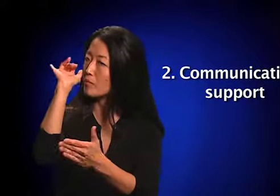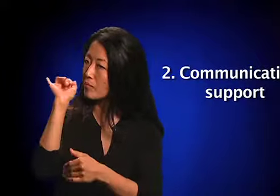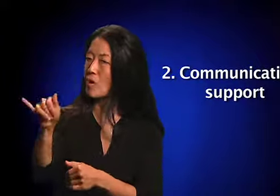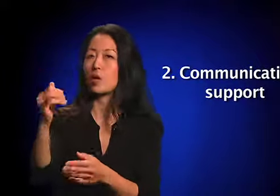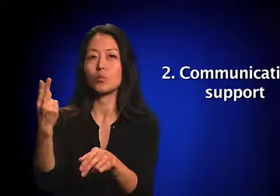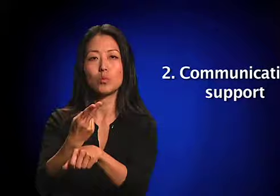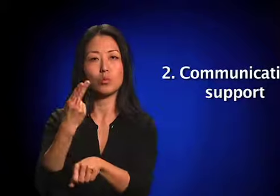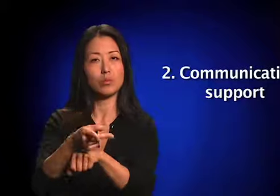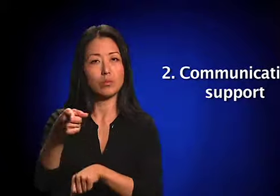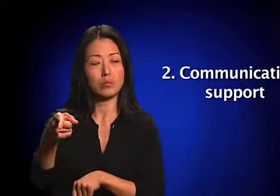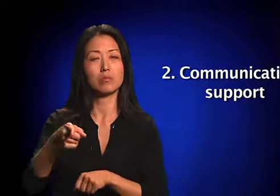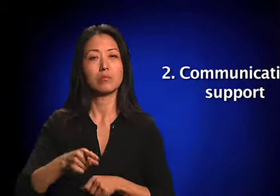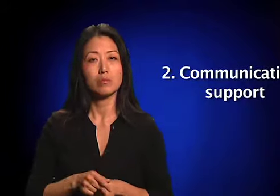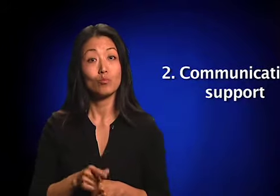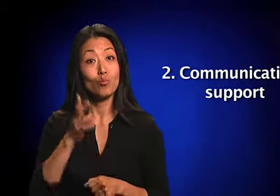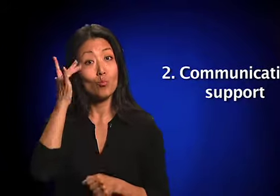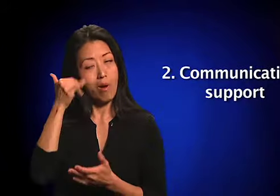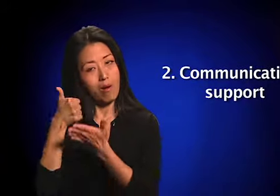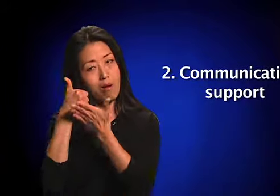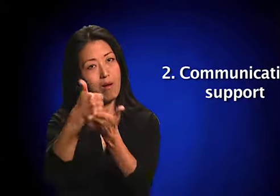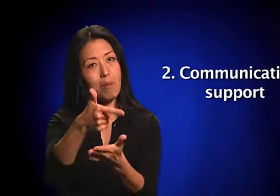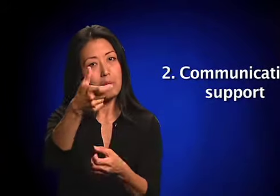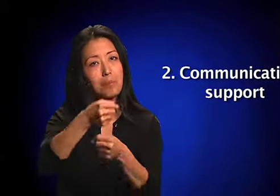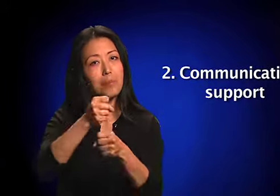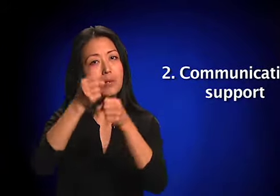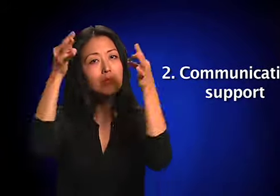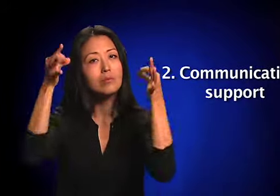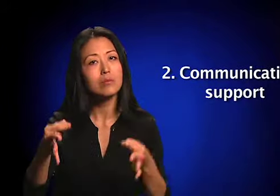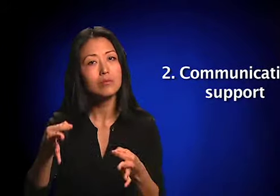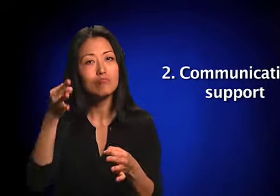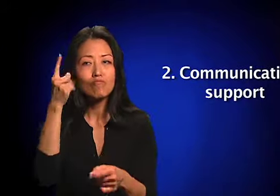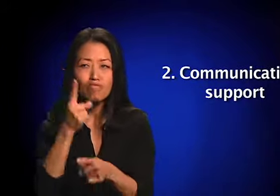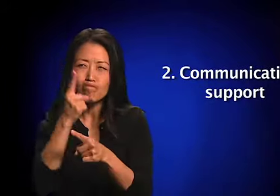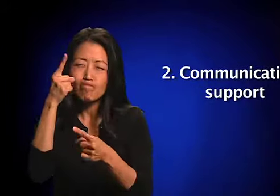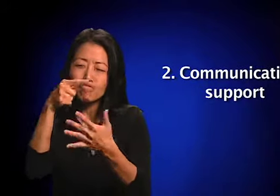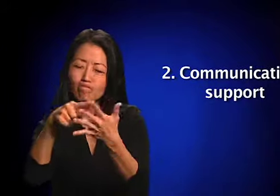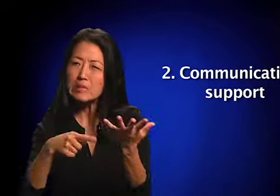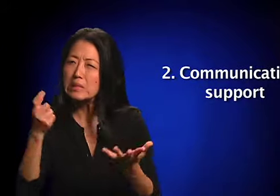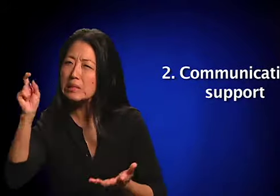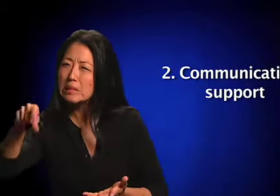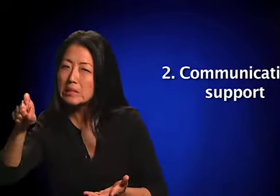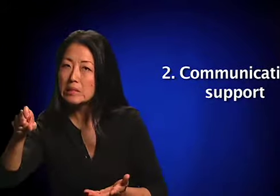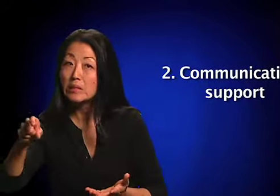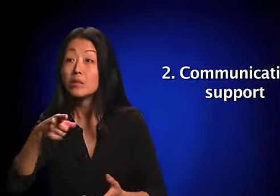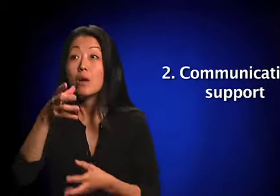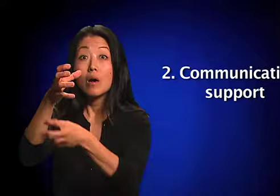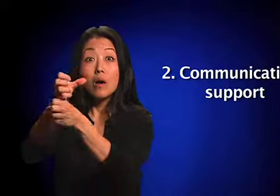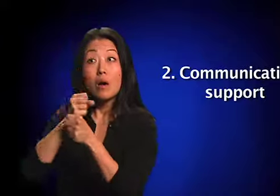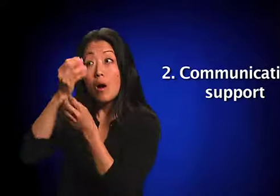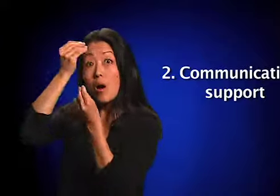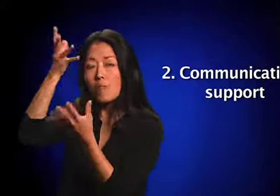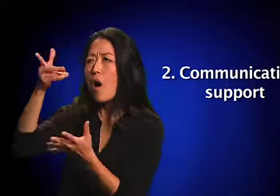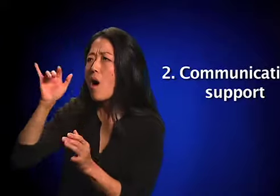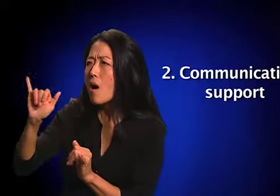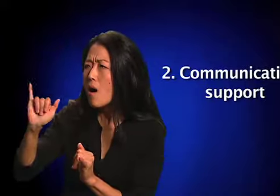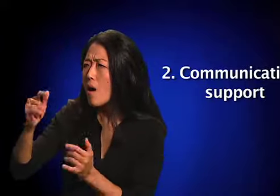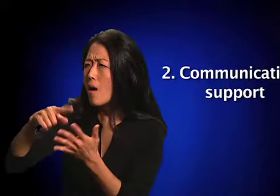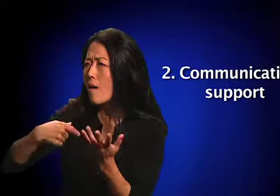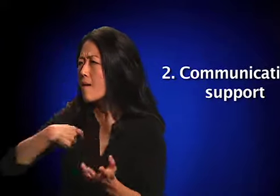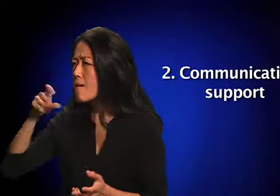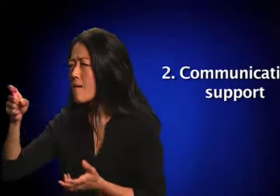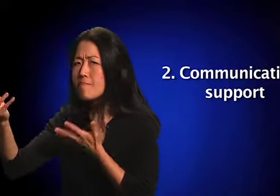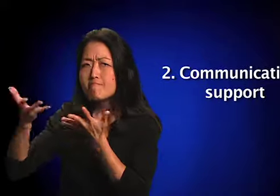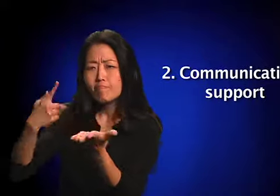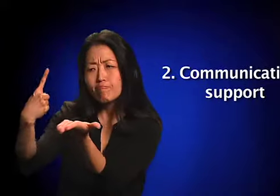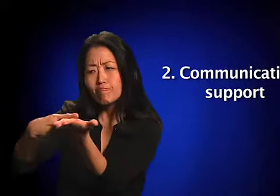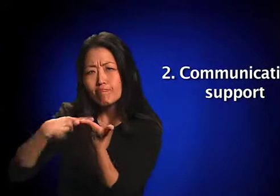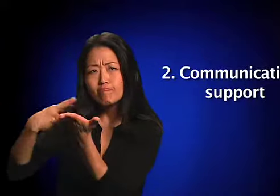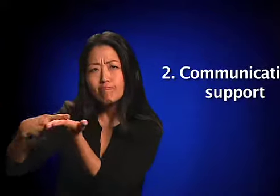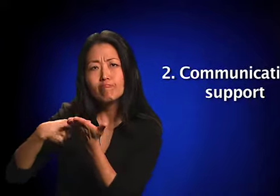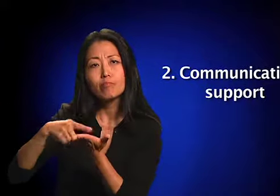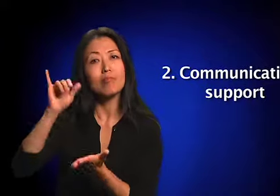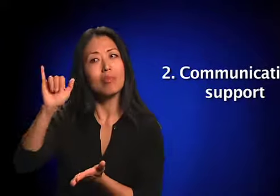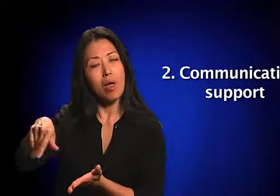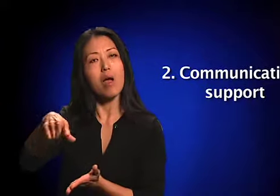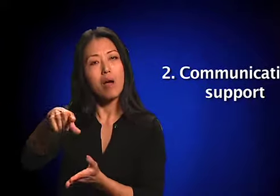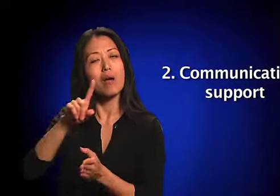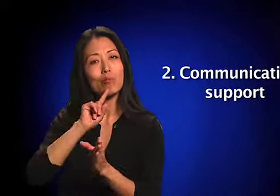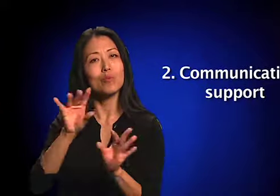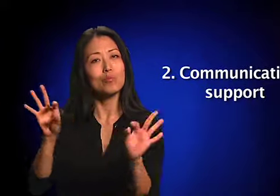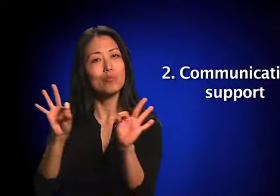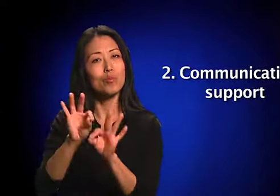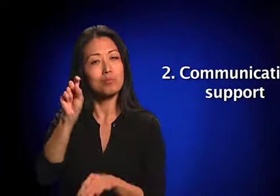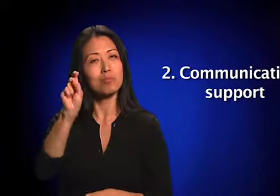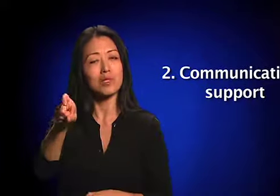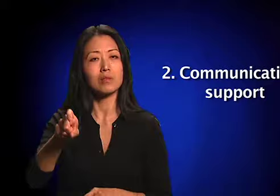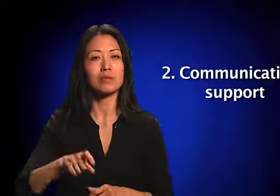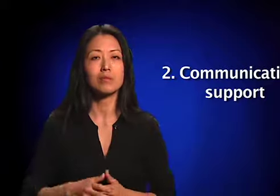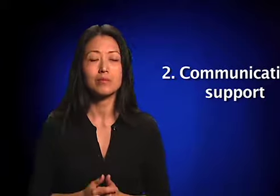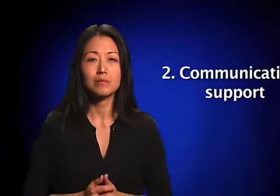and make important decisions.